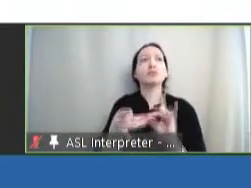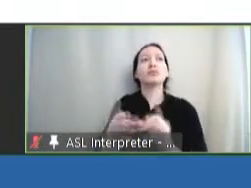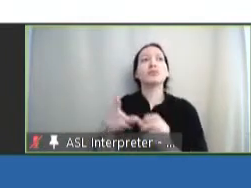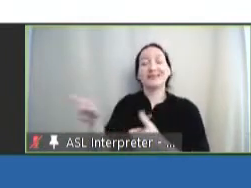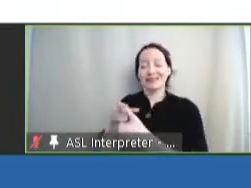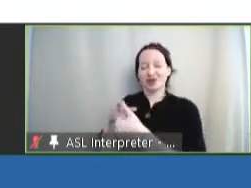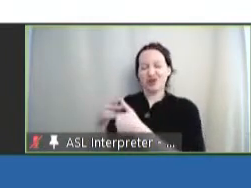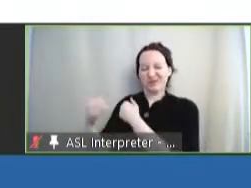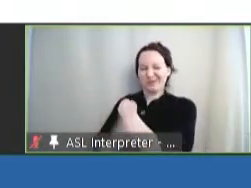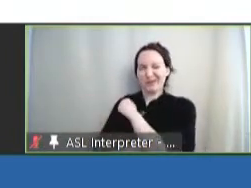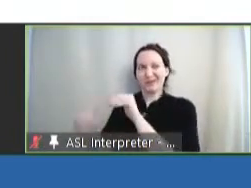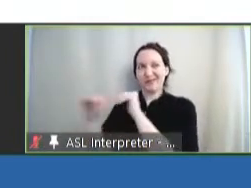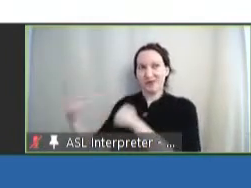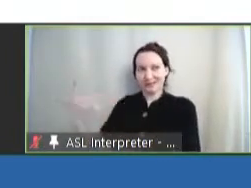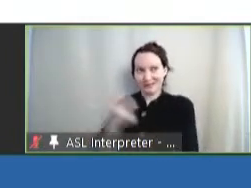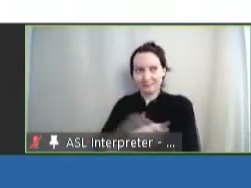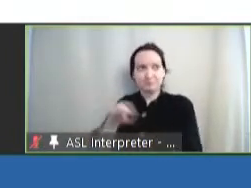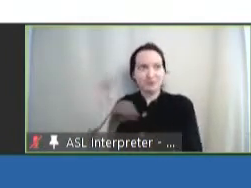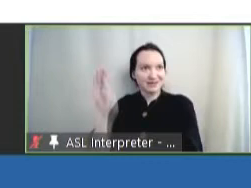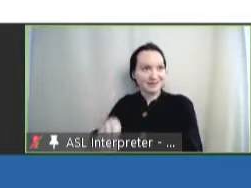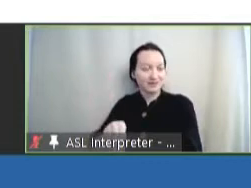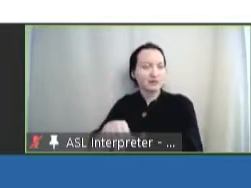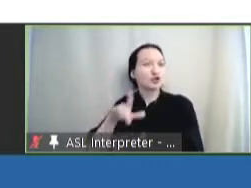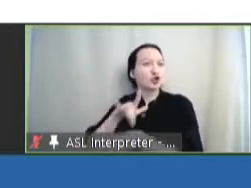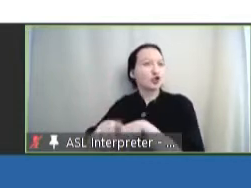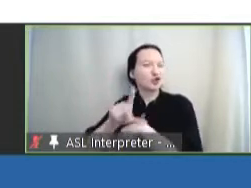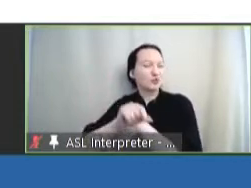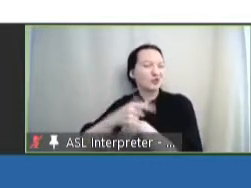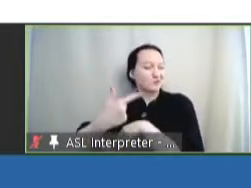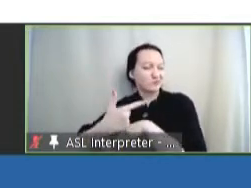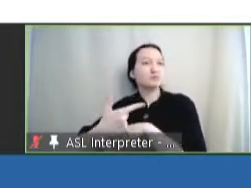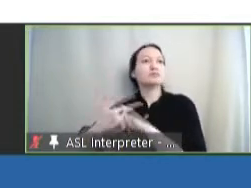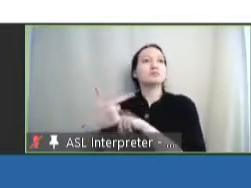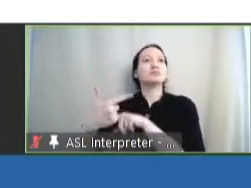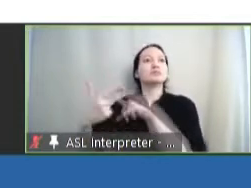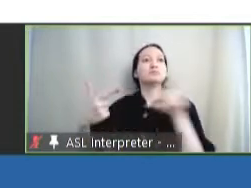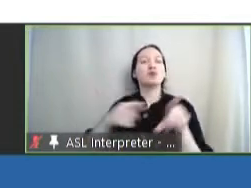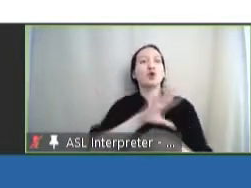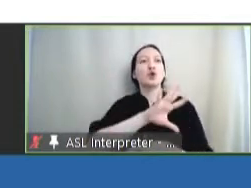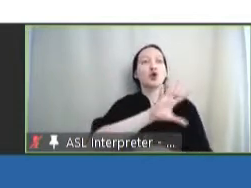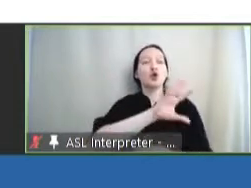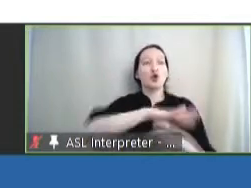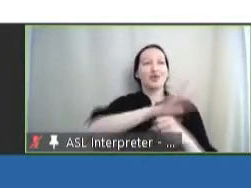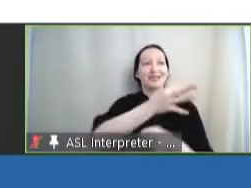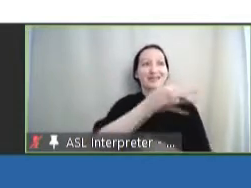county-level vaccination rates in early 2021 and COVID-19 infections, hospitalizations,